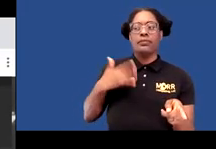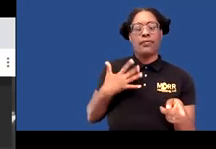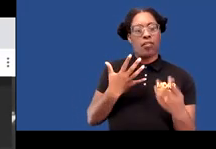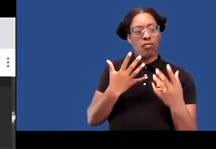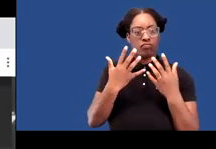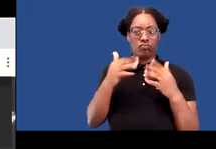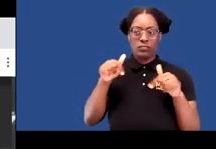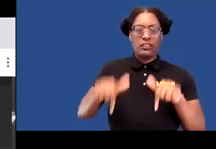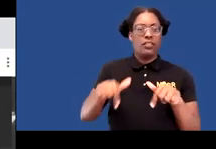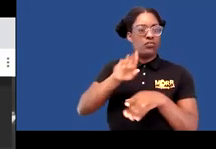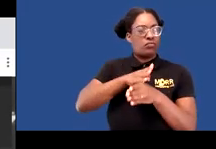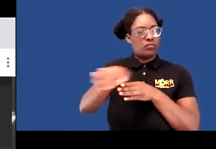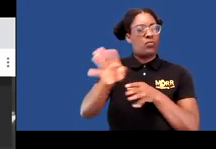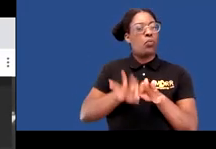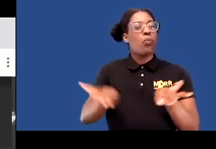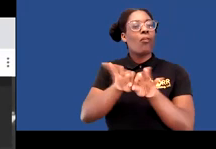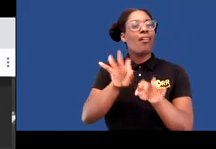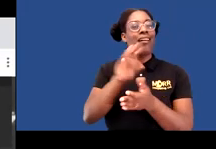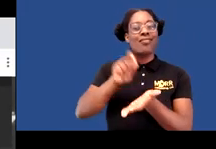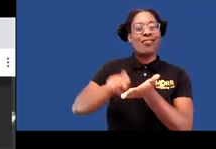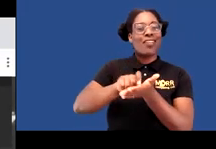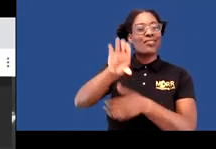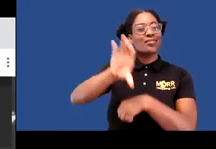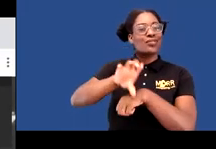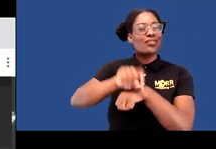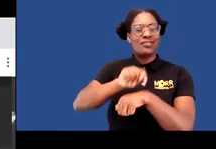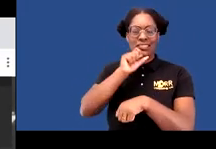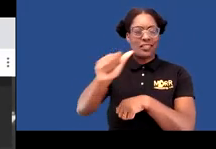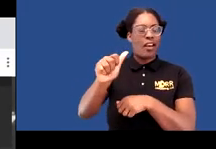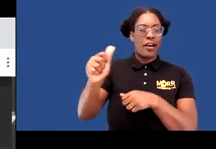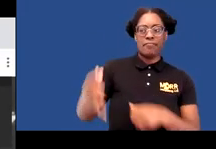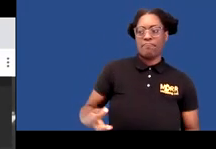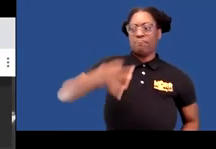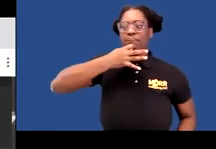"That writing consultants are not experts, but people who use writing centers as well.